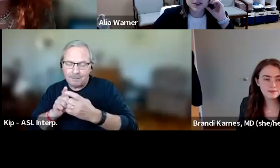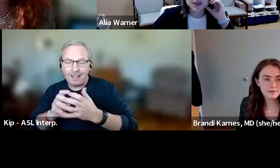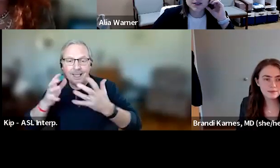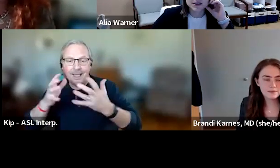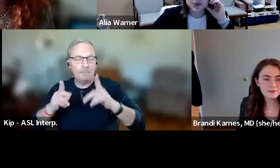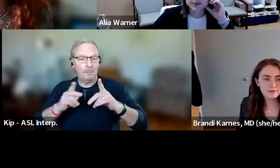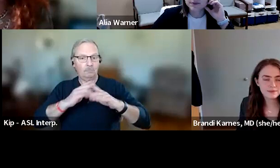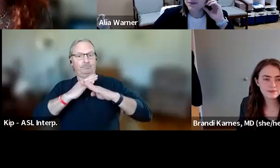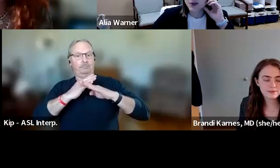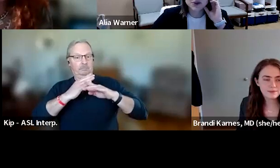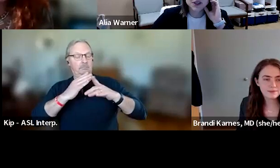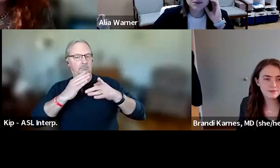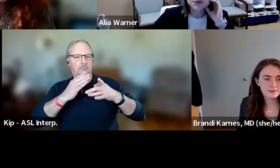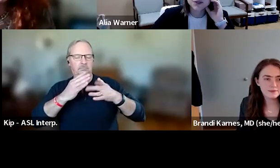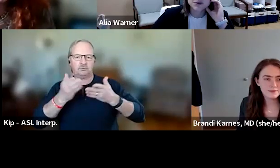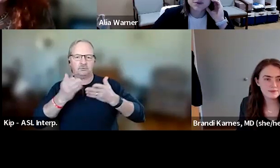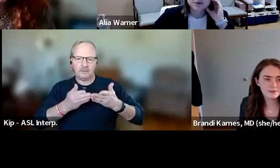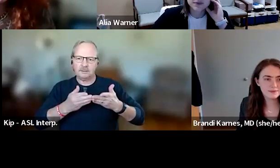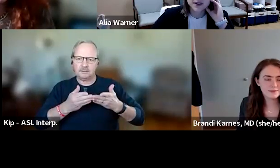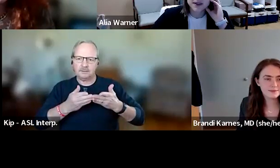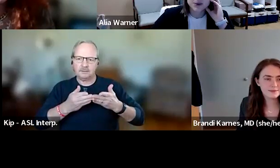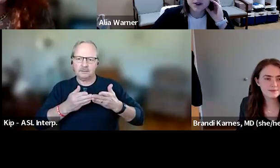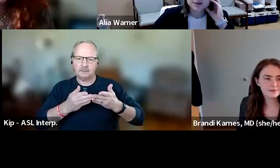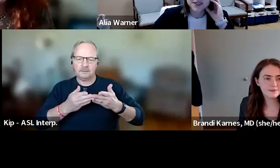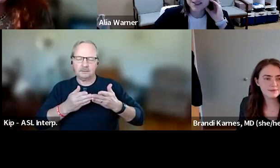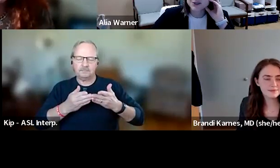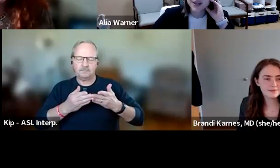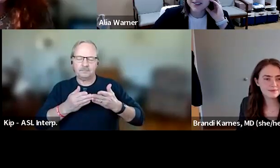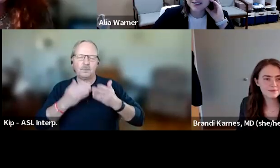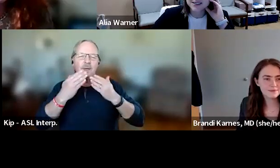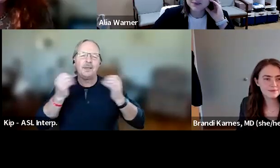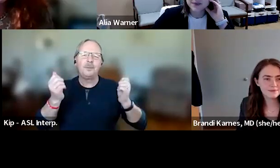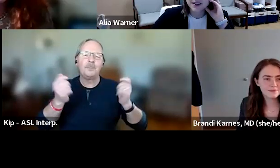these services were, you know, enough. So yeah, thank you all and thank you for having us.